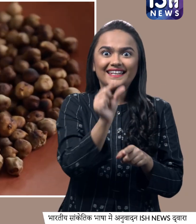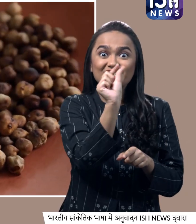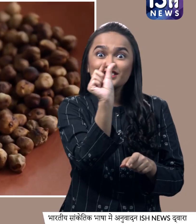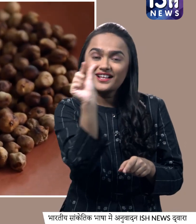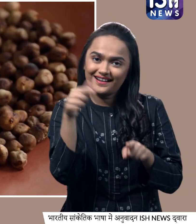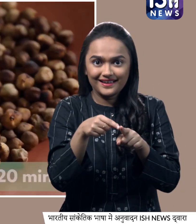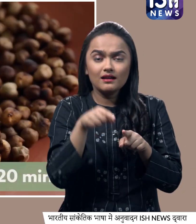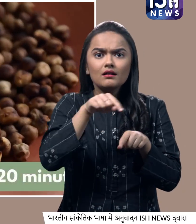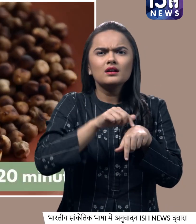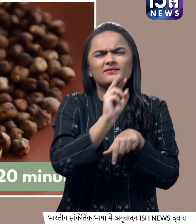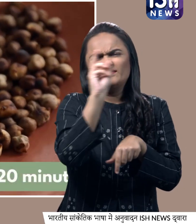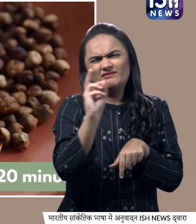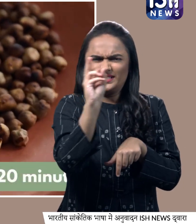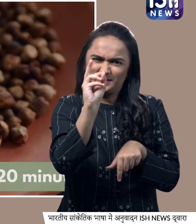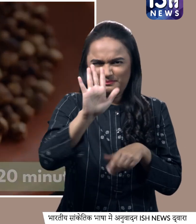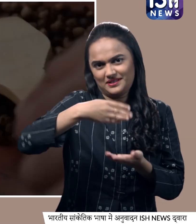This will take you approximately 20 mins